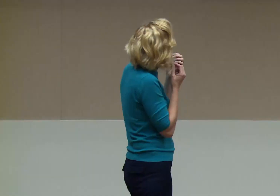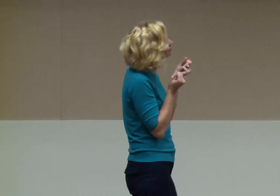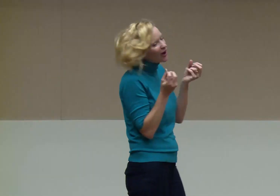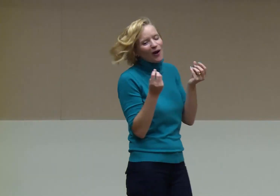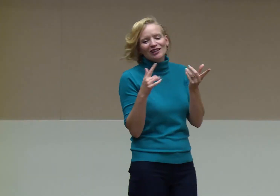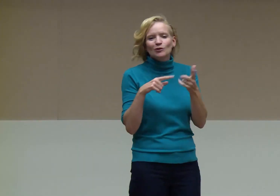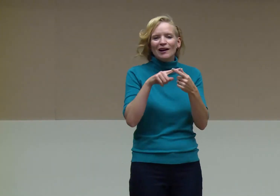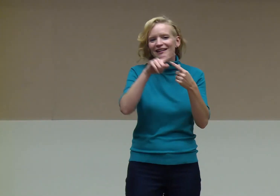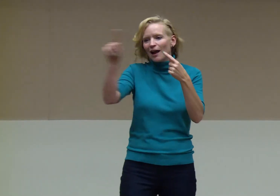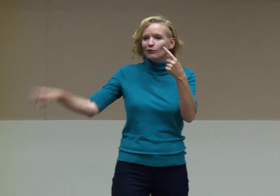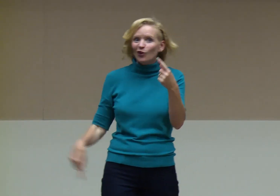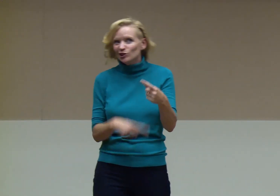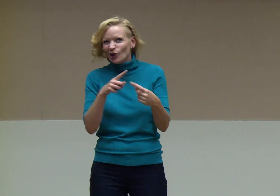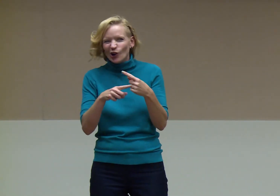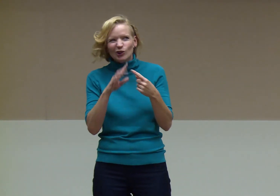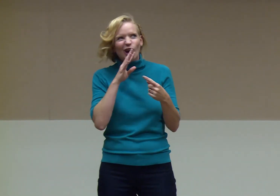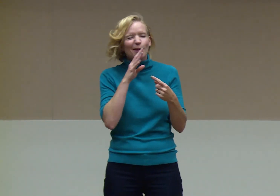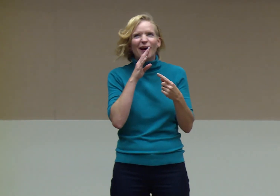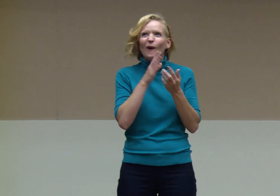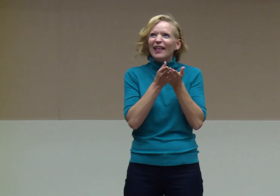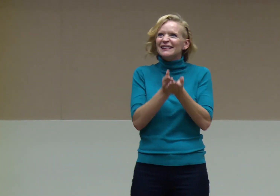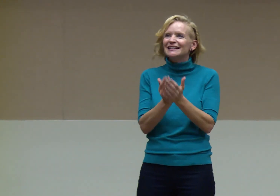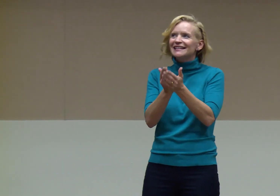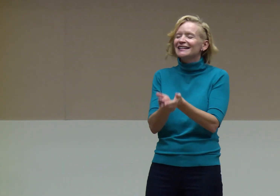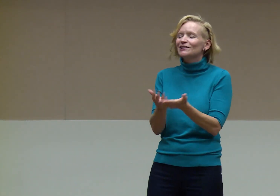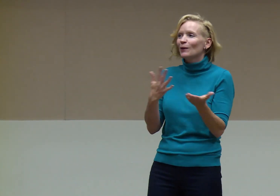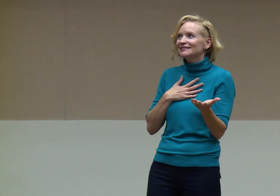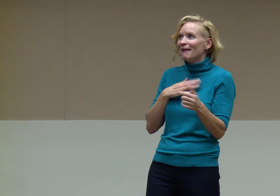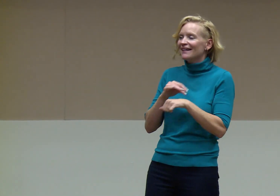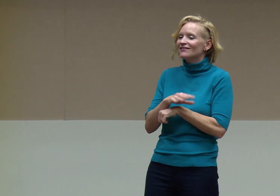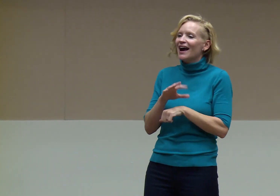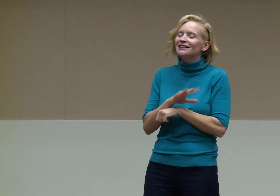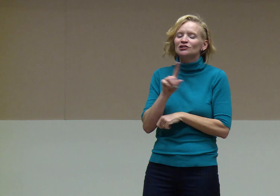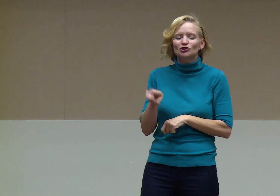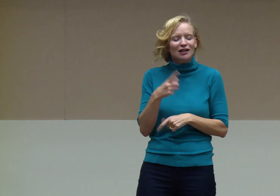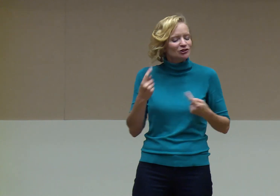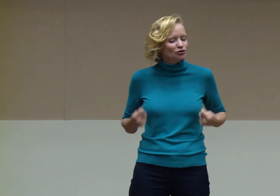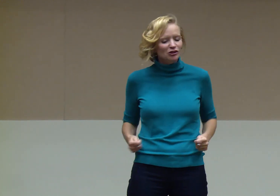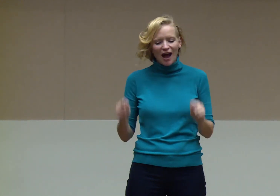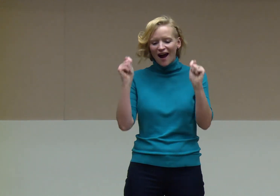So full circle. Talking about those seas again. What can I pass on to you?